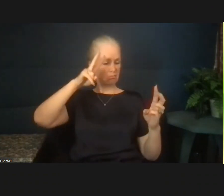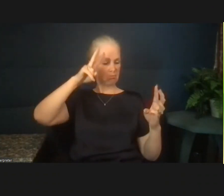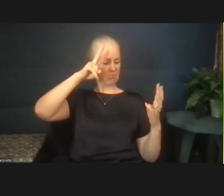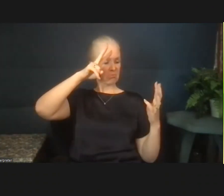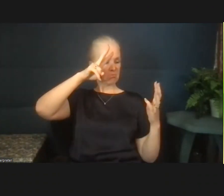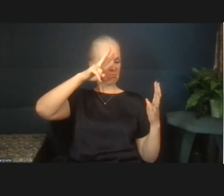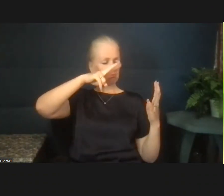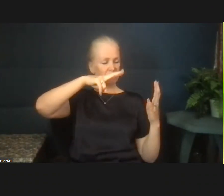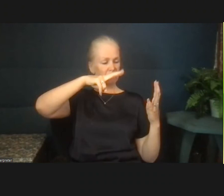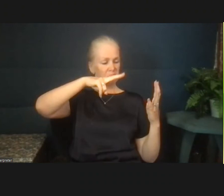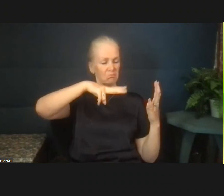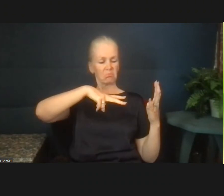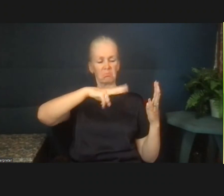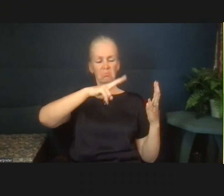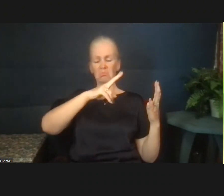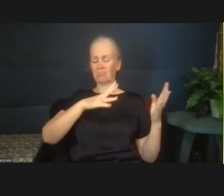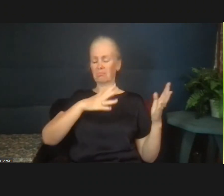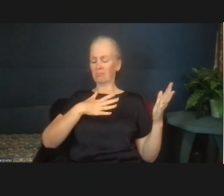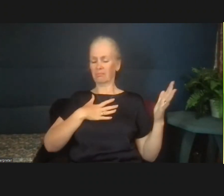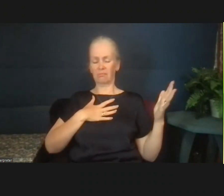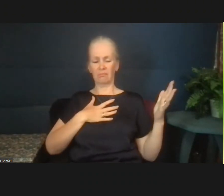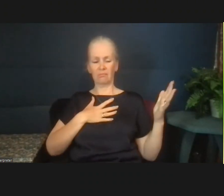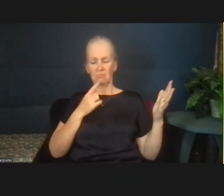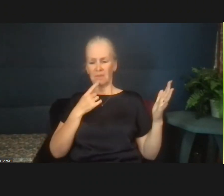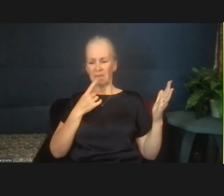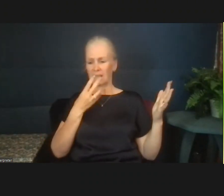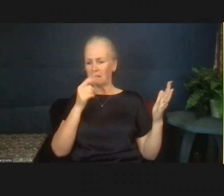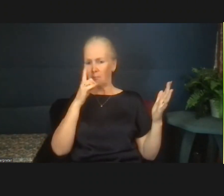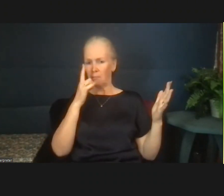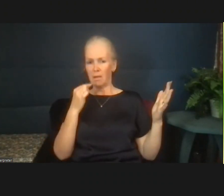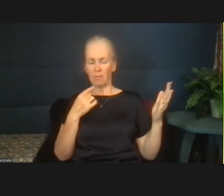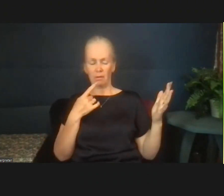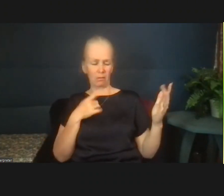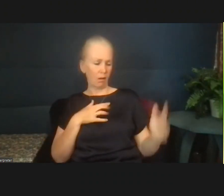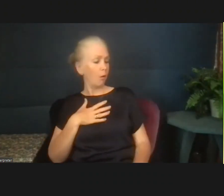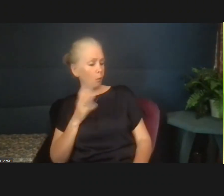it's in between, you get some people that are very "Oh wow. Well done." "You get some people that